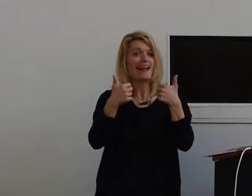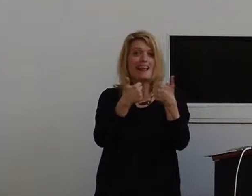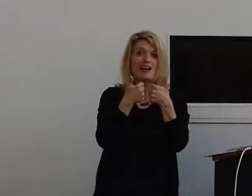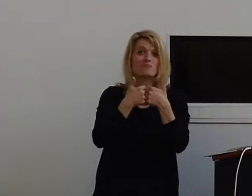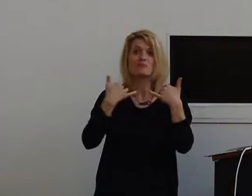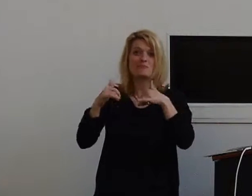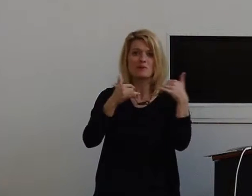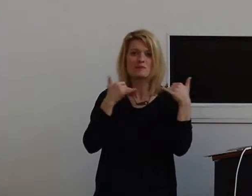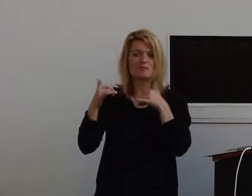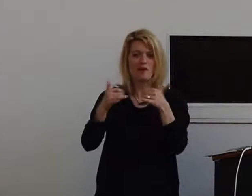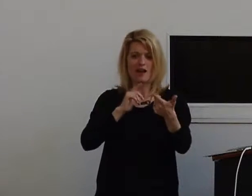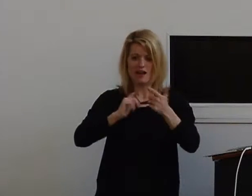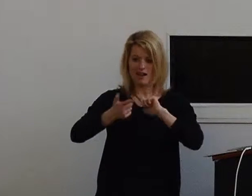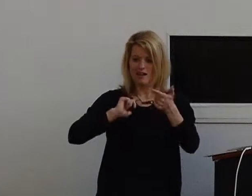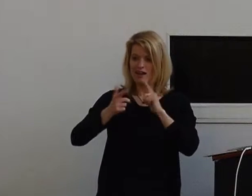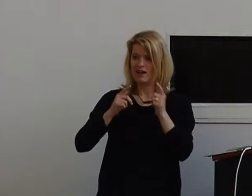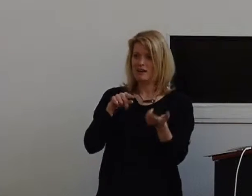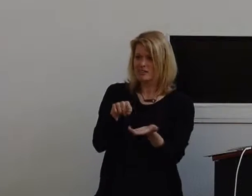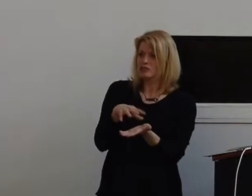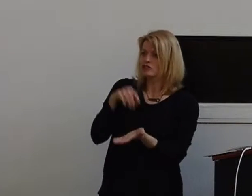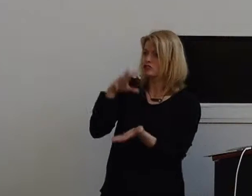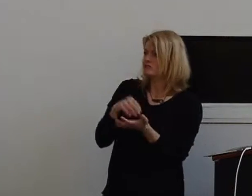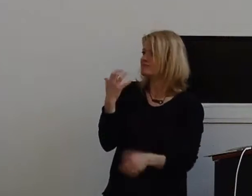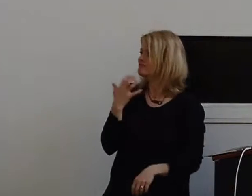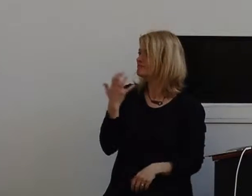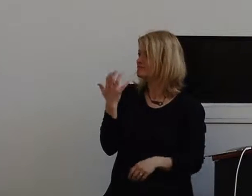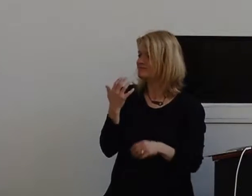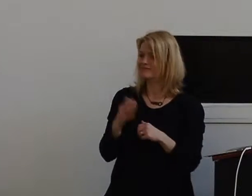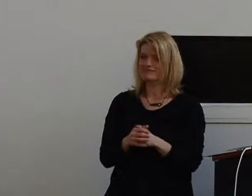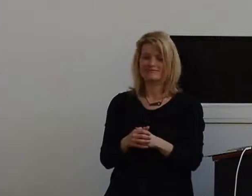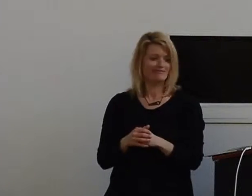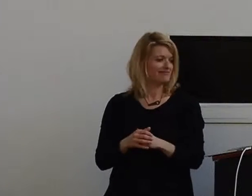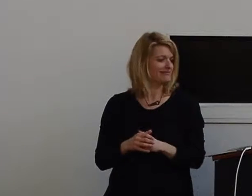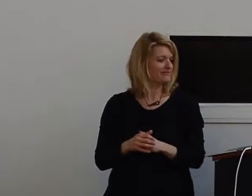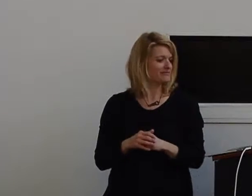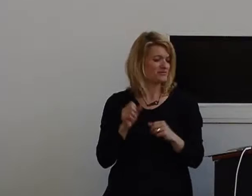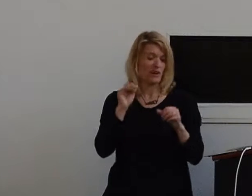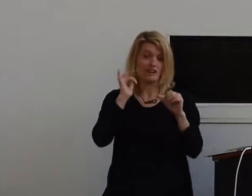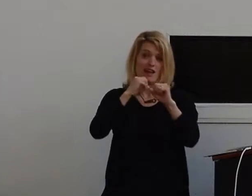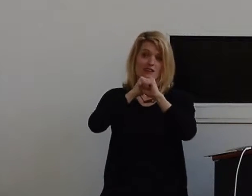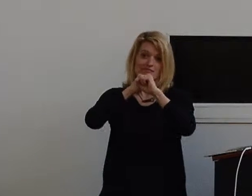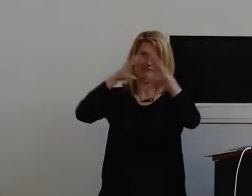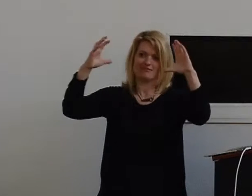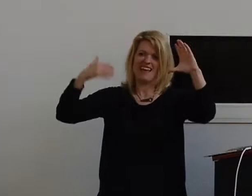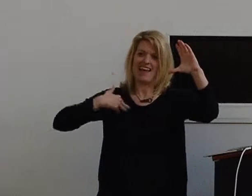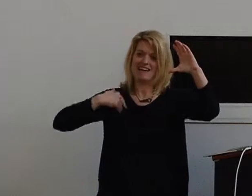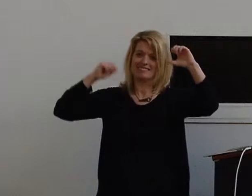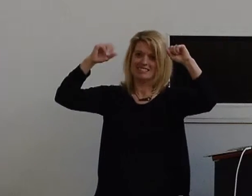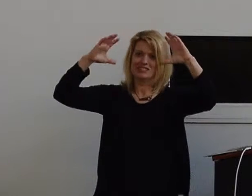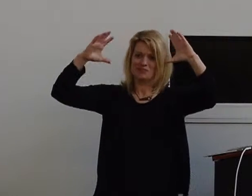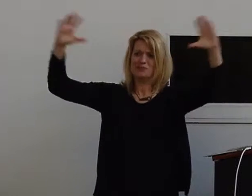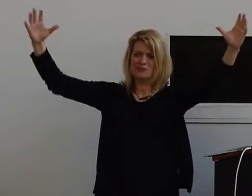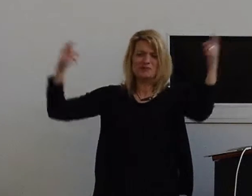They can play games and have interactive conversation. These create opportunities for learning,